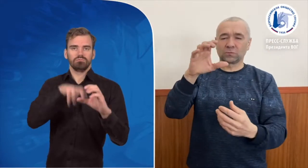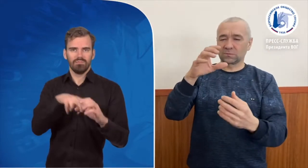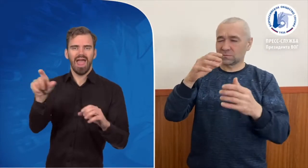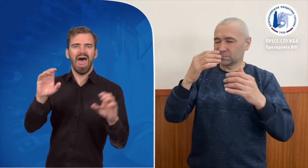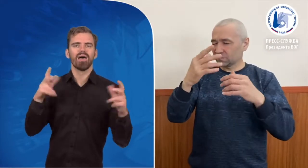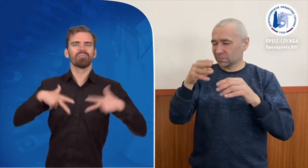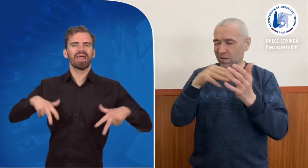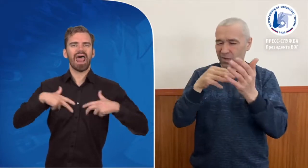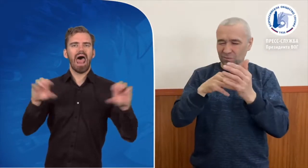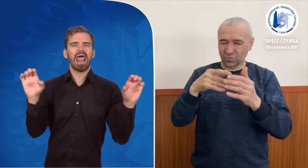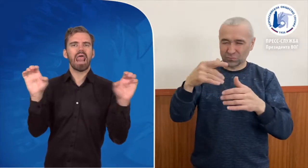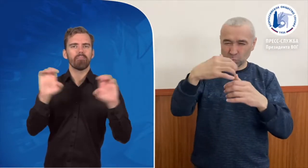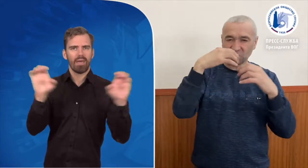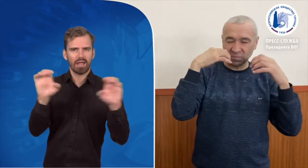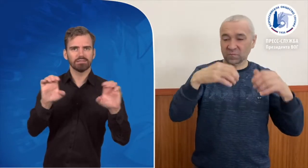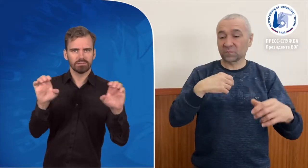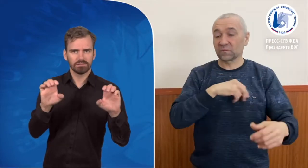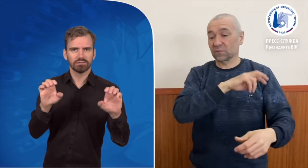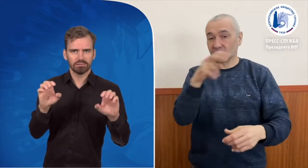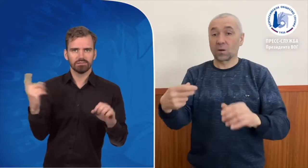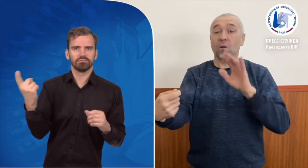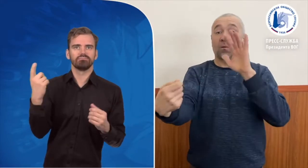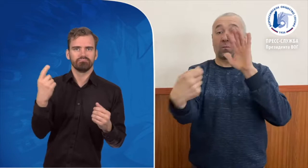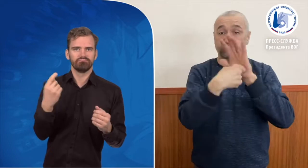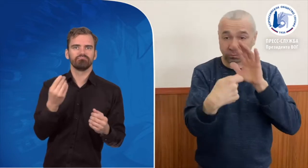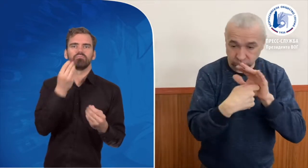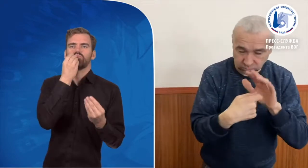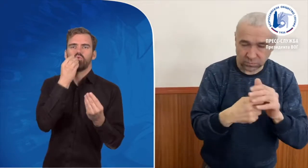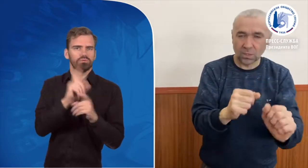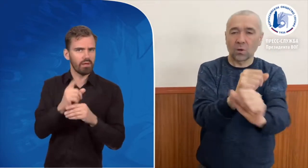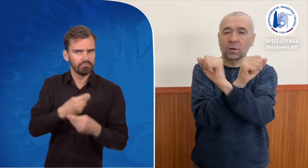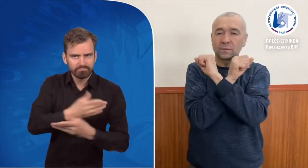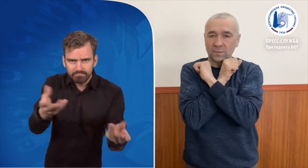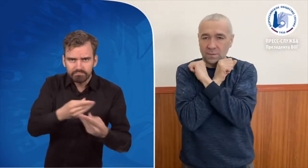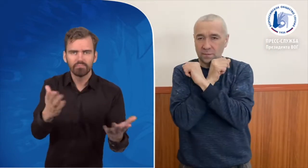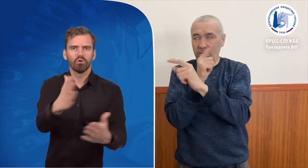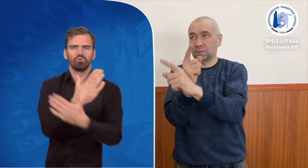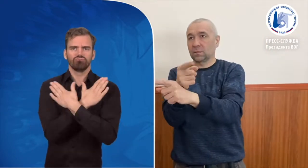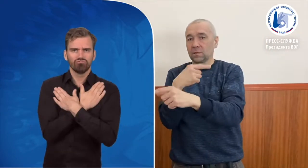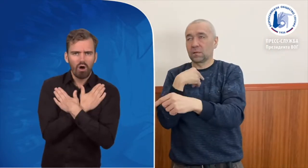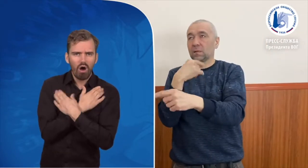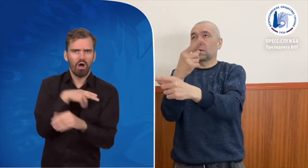another point organized by the Ministry of Emergency Situations. There we were fed again and put to rest.